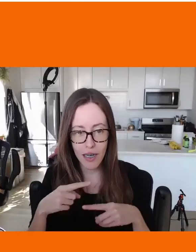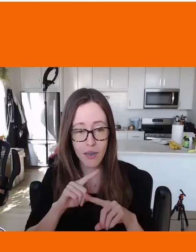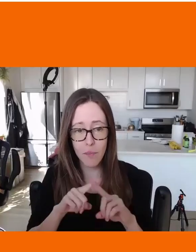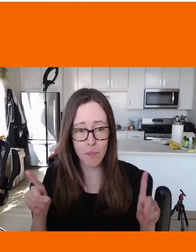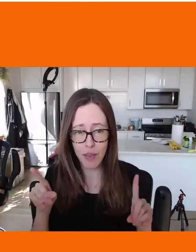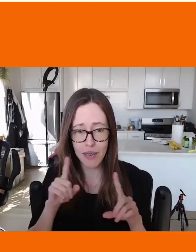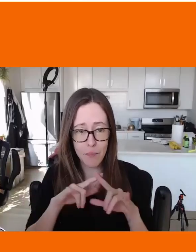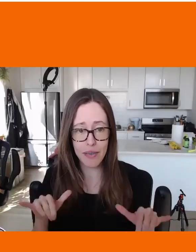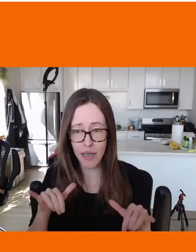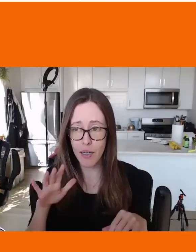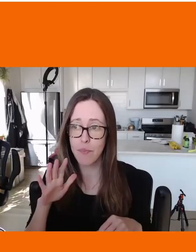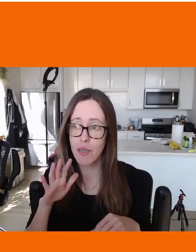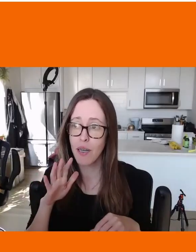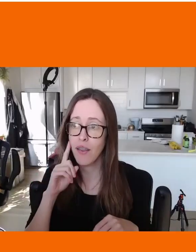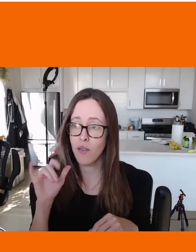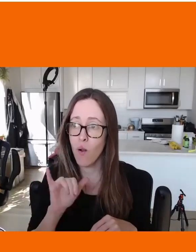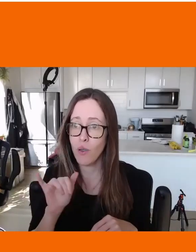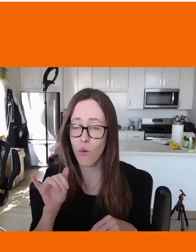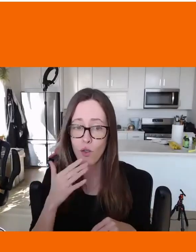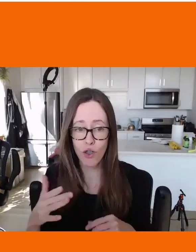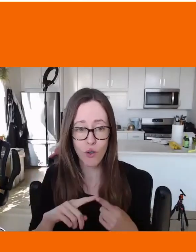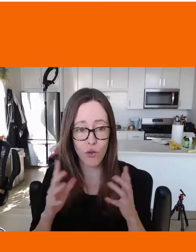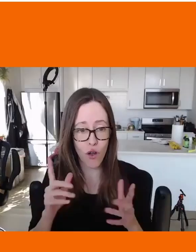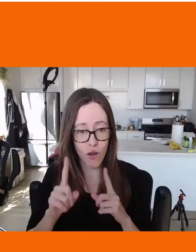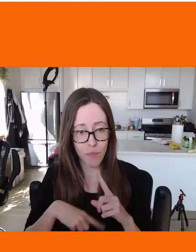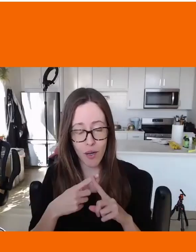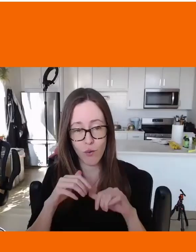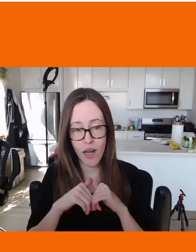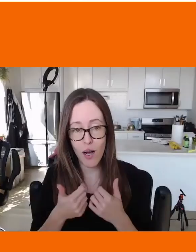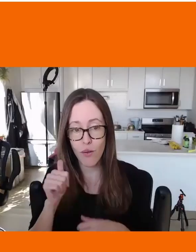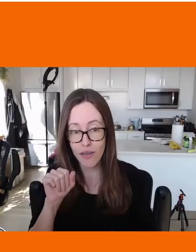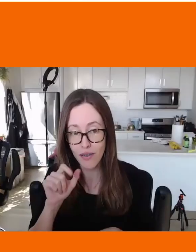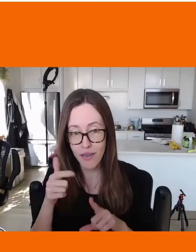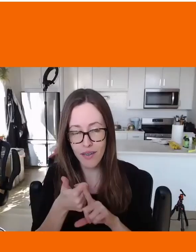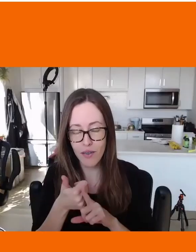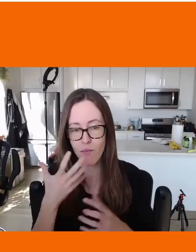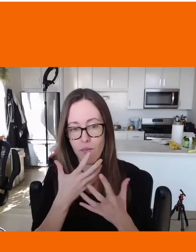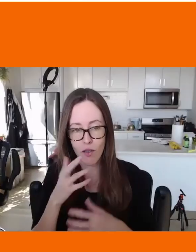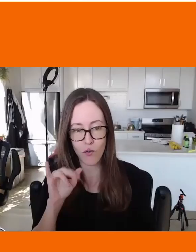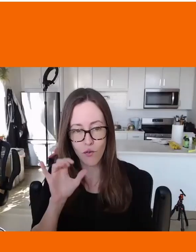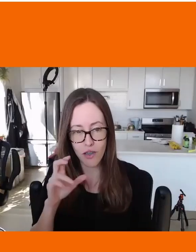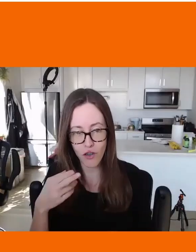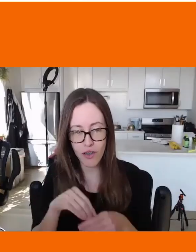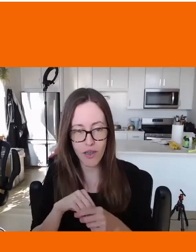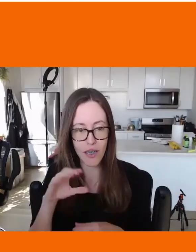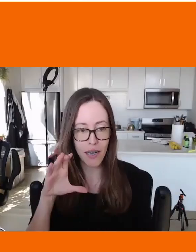need to create more signs because of this gap. But ASL is also very powerful, and we don't always